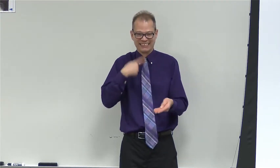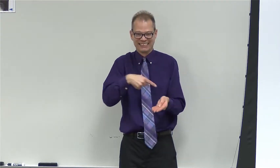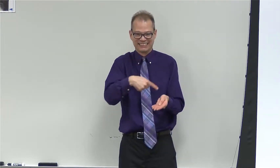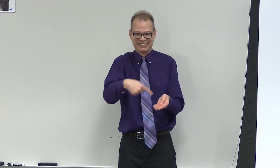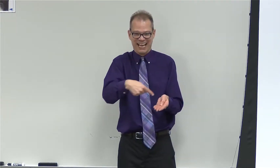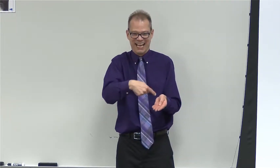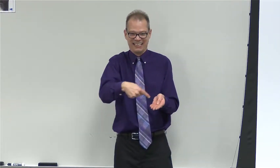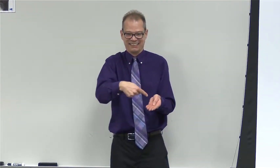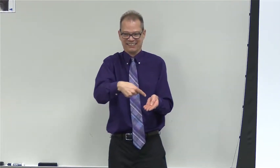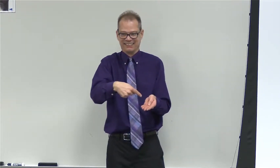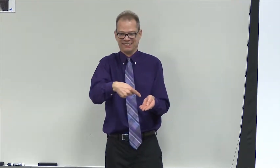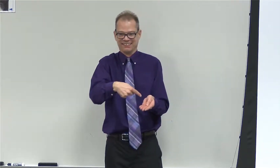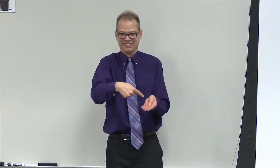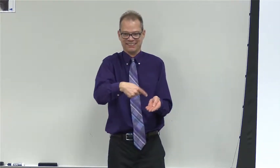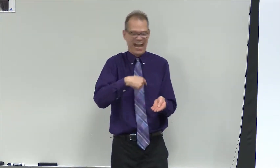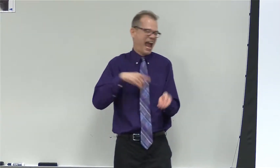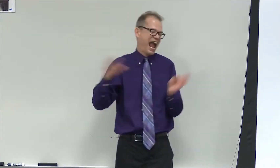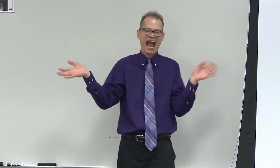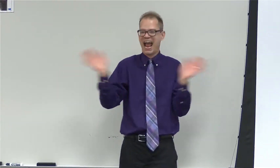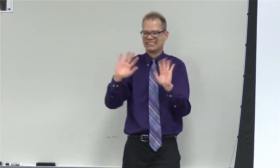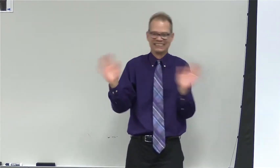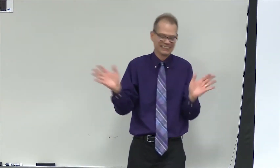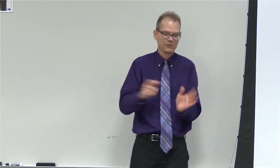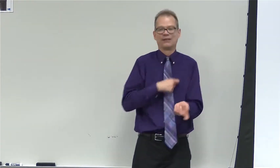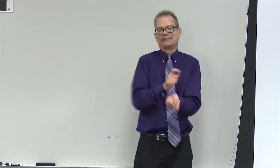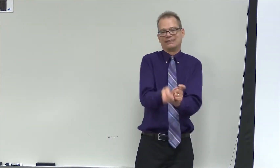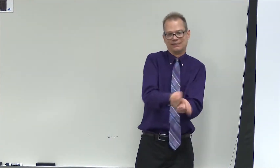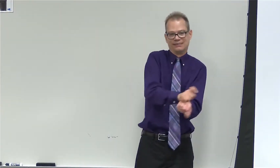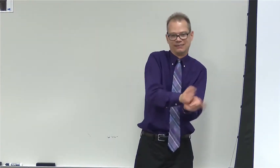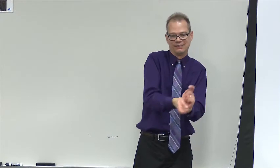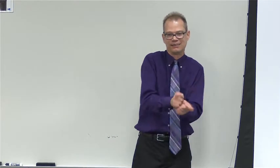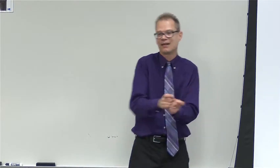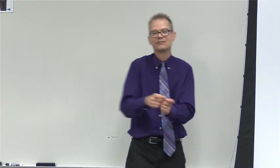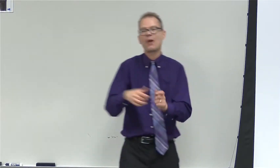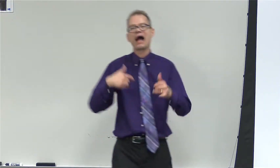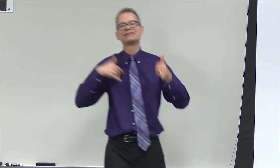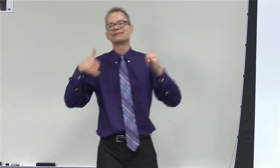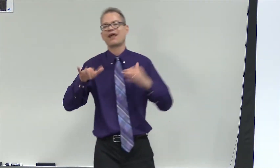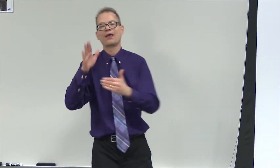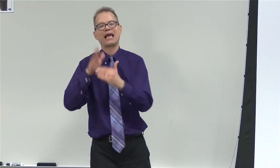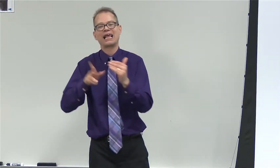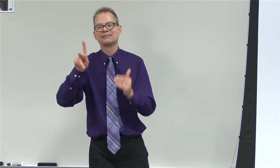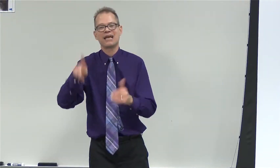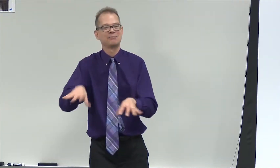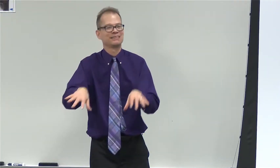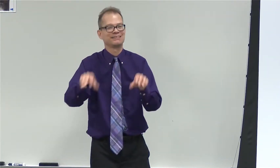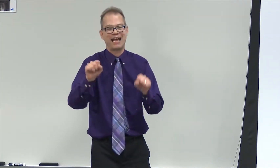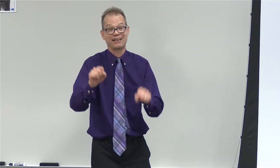"Oh, this is not exactly what I said. This is not what I meant to say." So I would still have to edit my paperwork.